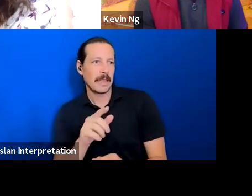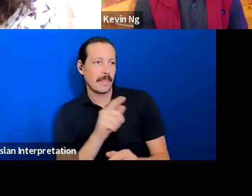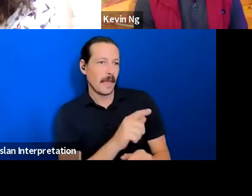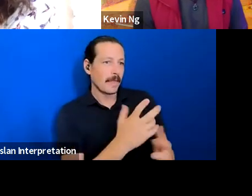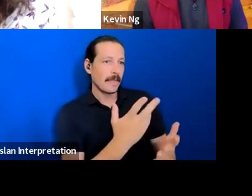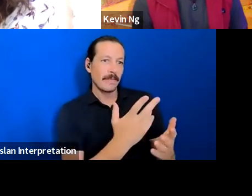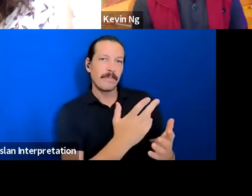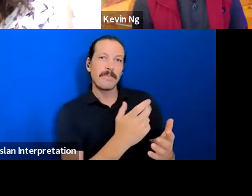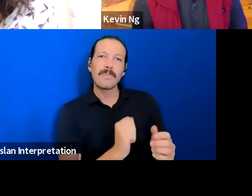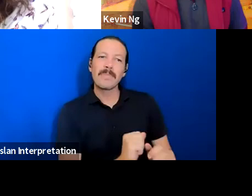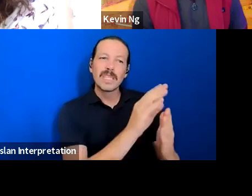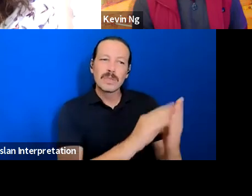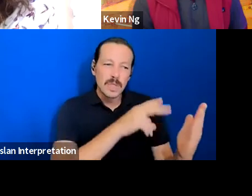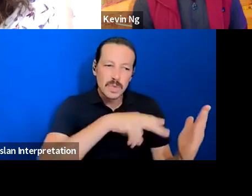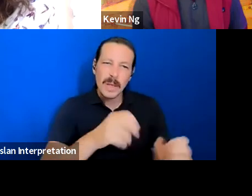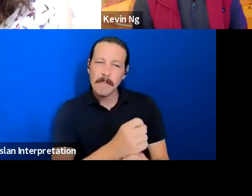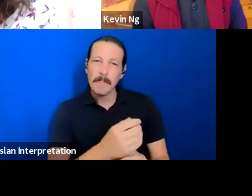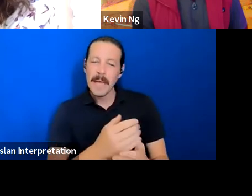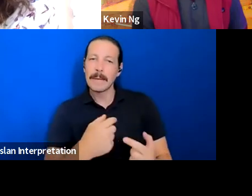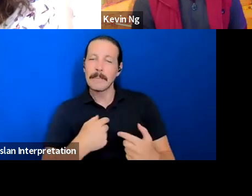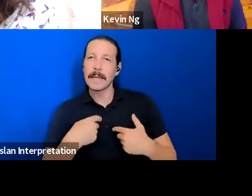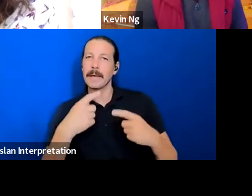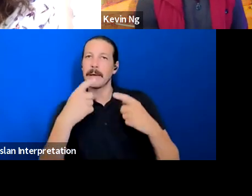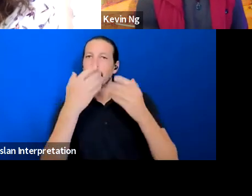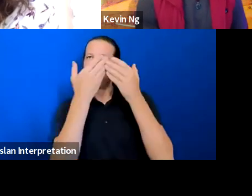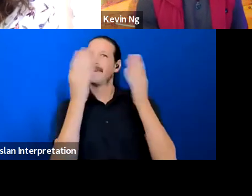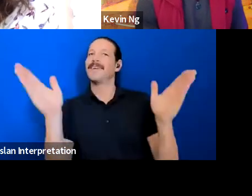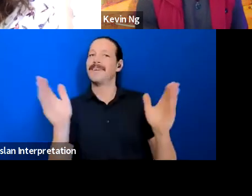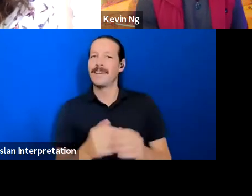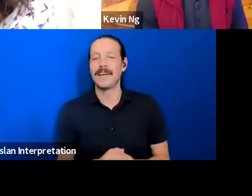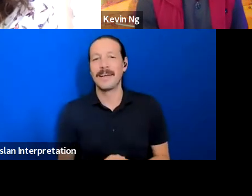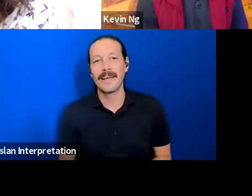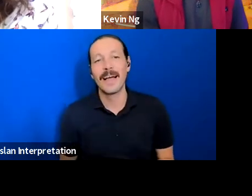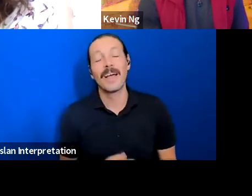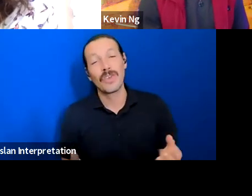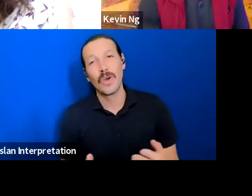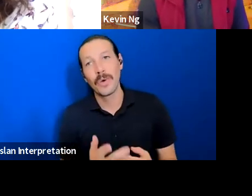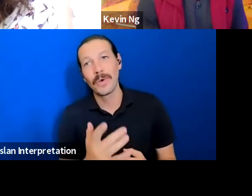It did eventually, sadly for me after the three years it's developed into a little bit more